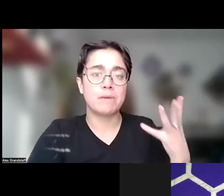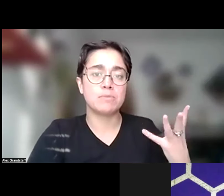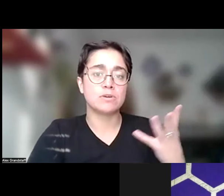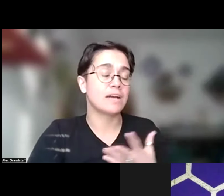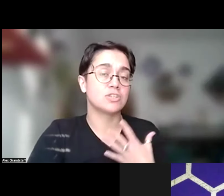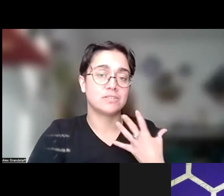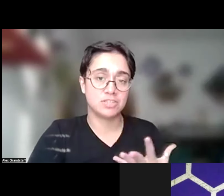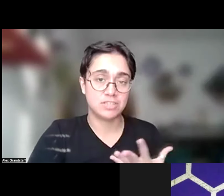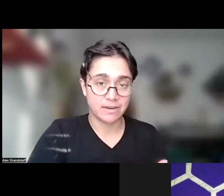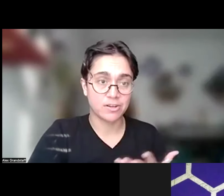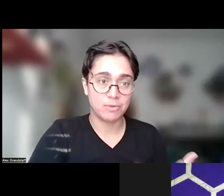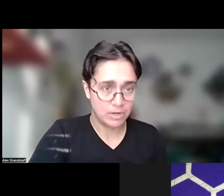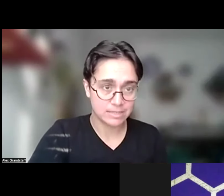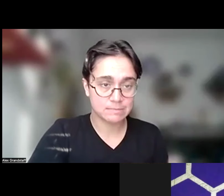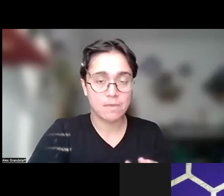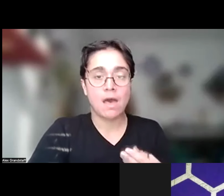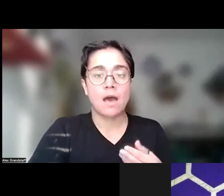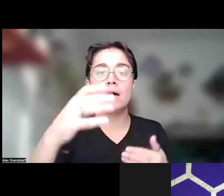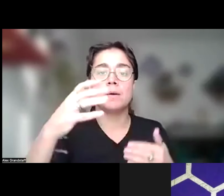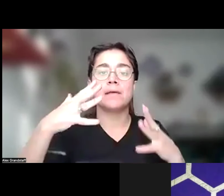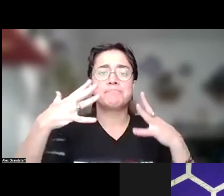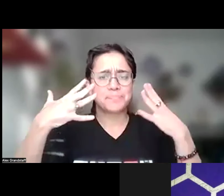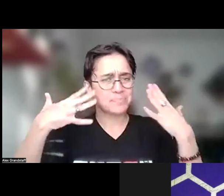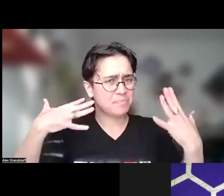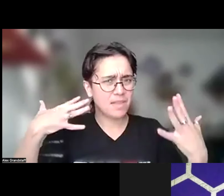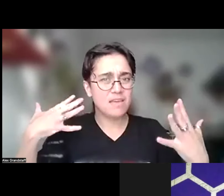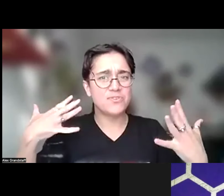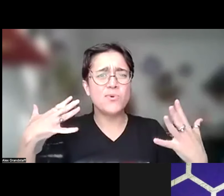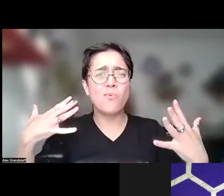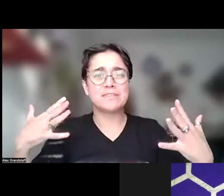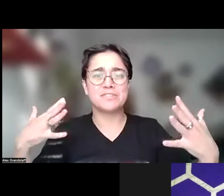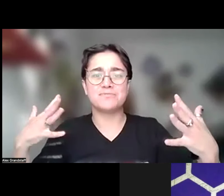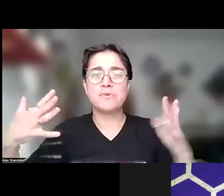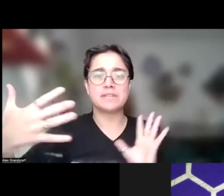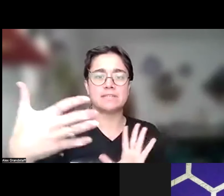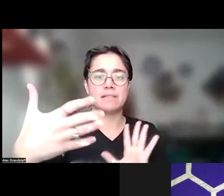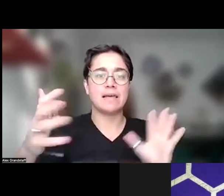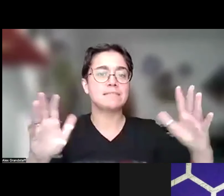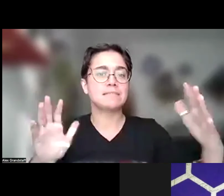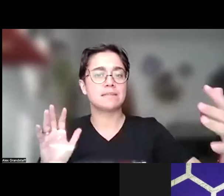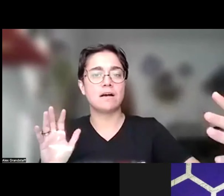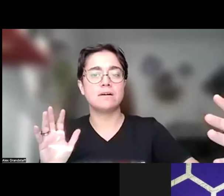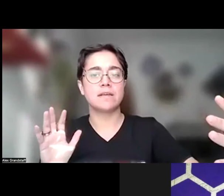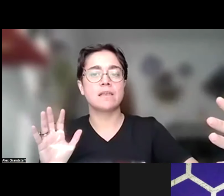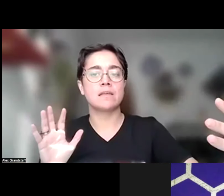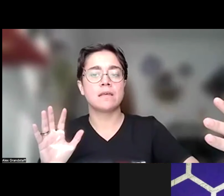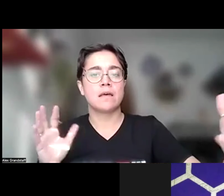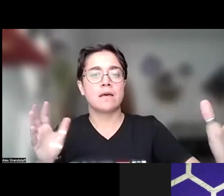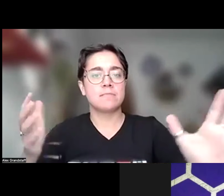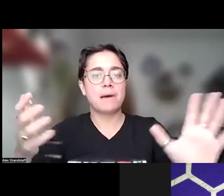Stuff that is not true, but unfortunately widely misread some